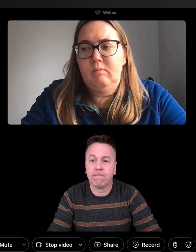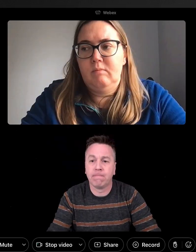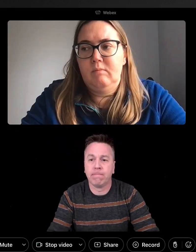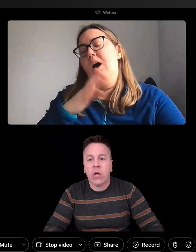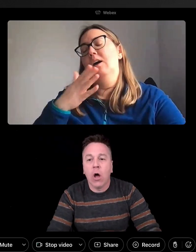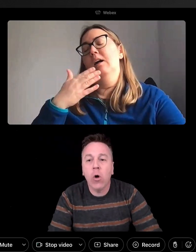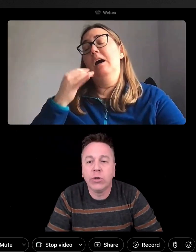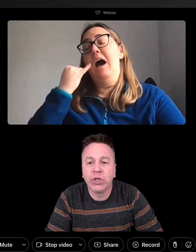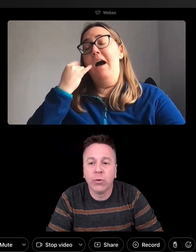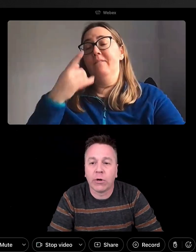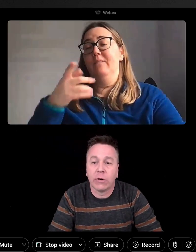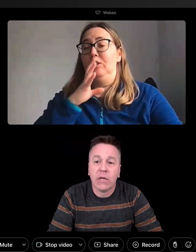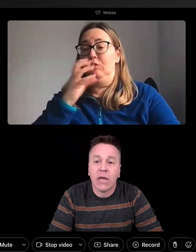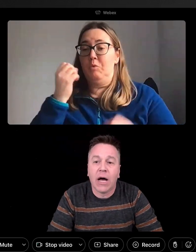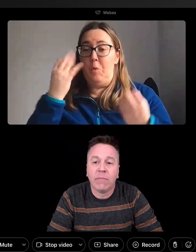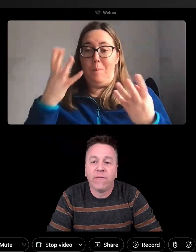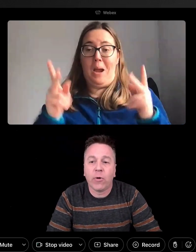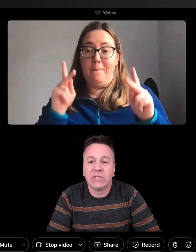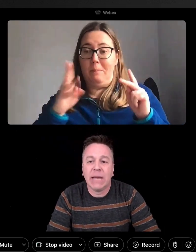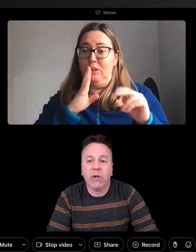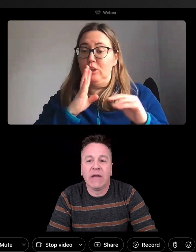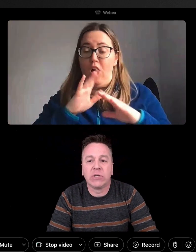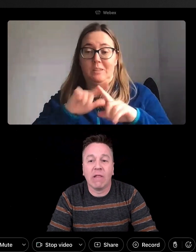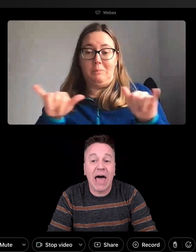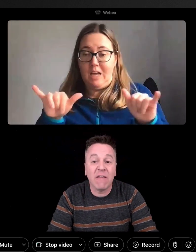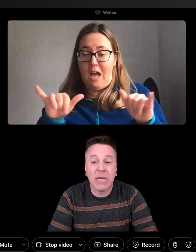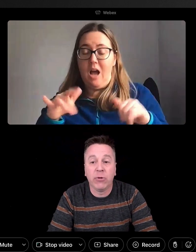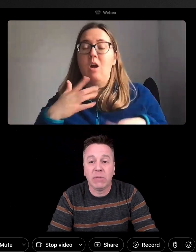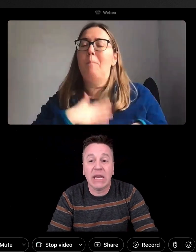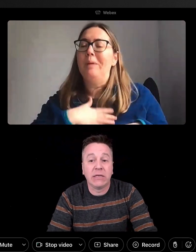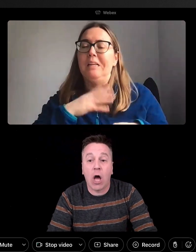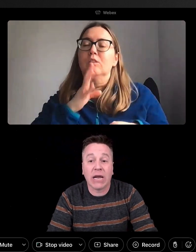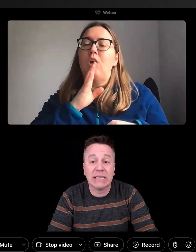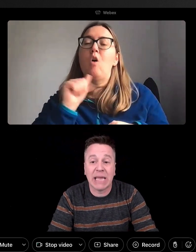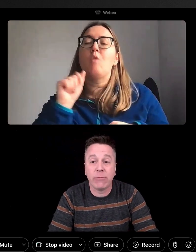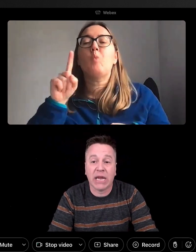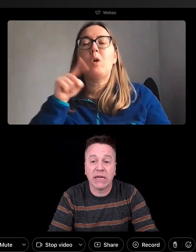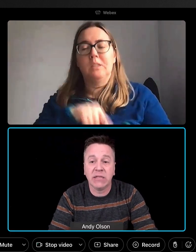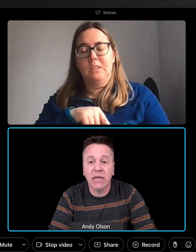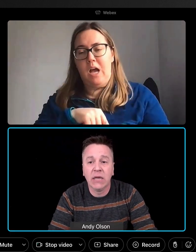Oh, sure. For example, if there's a lot of people in a meeting talking simultaneously